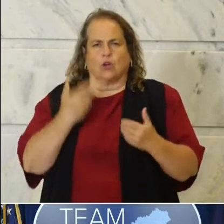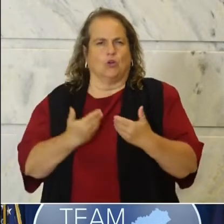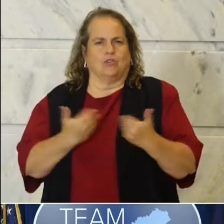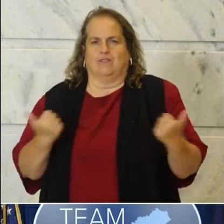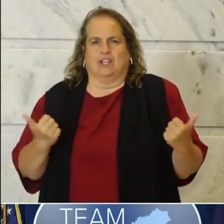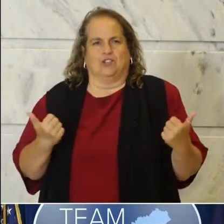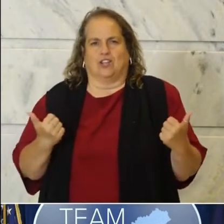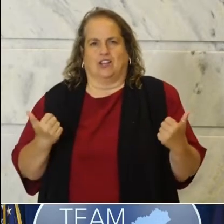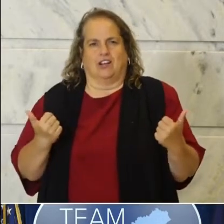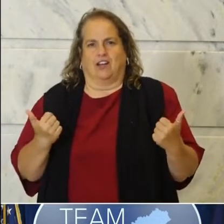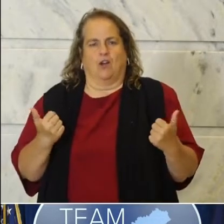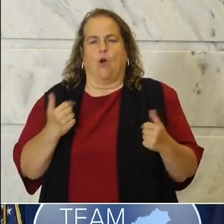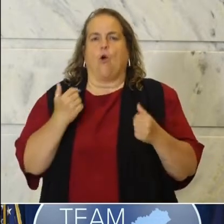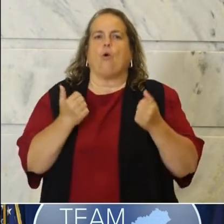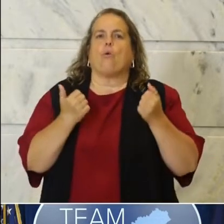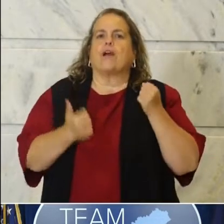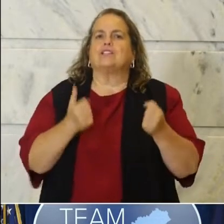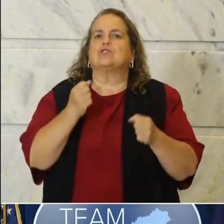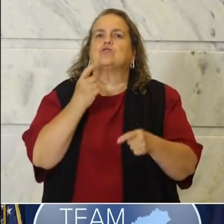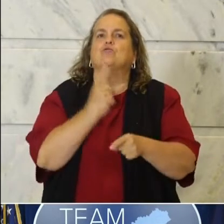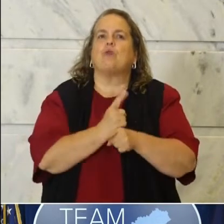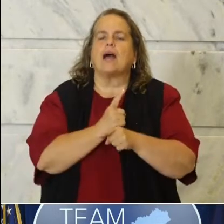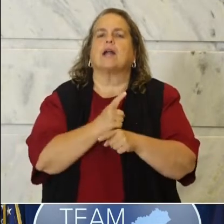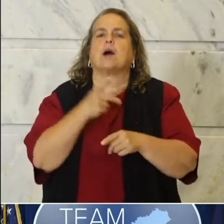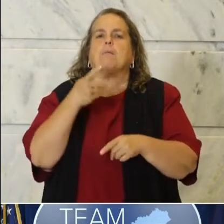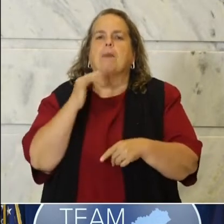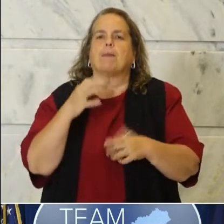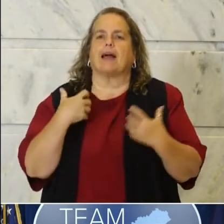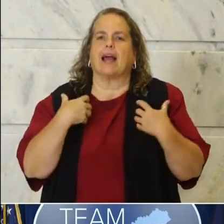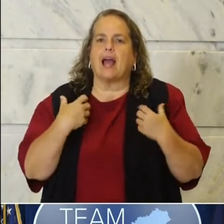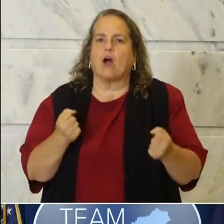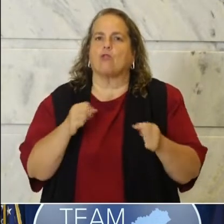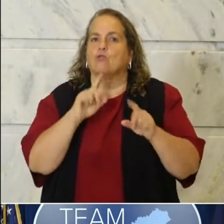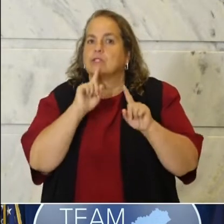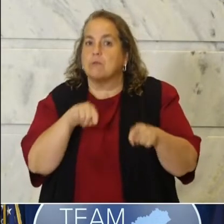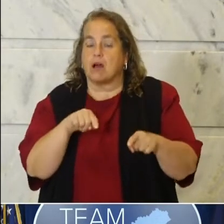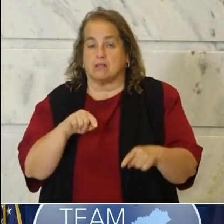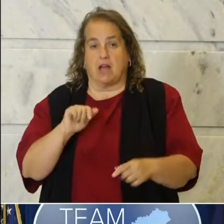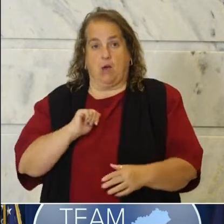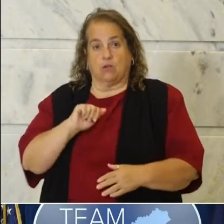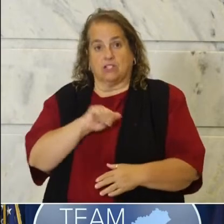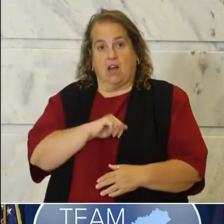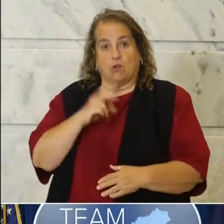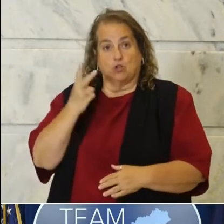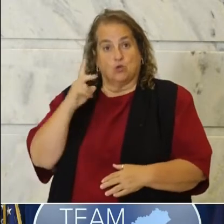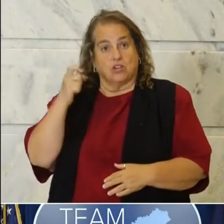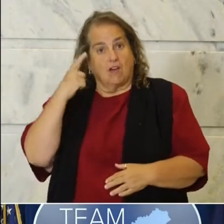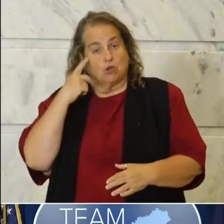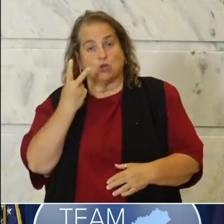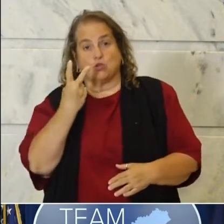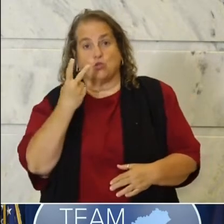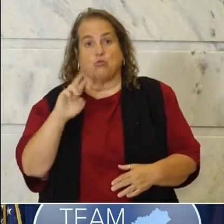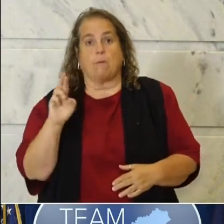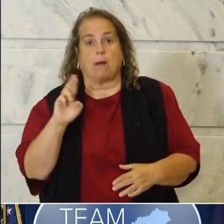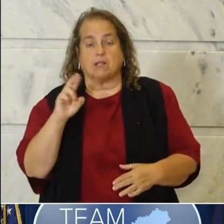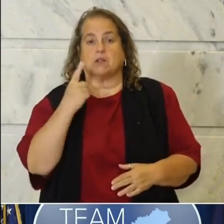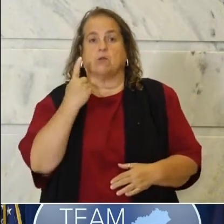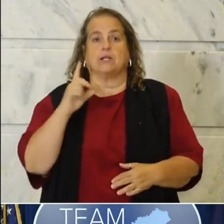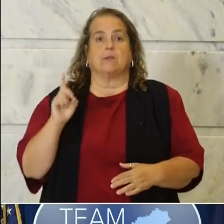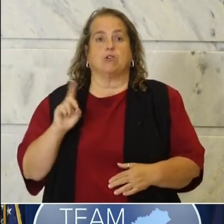right public health response between myself and these two governors? You have to Republicans and a Democrat, and we all agree they're one of the most